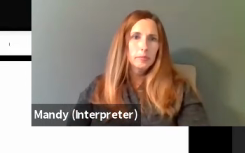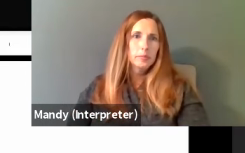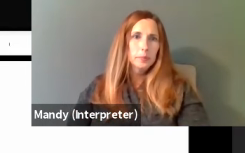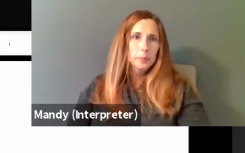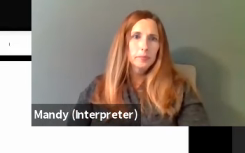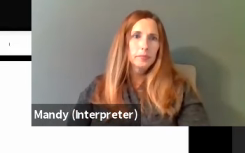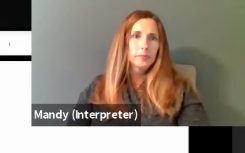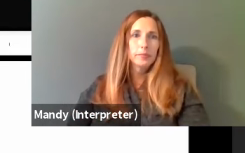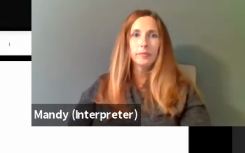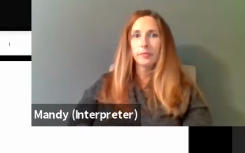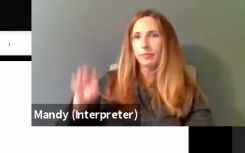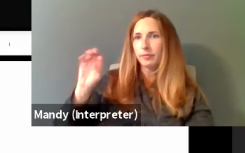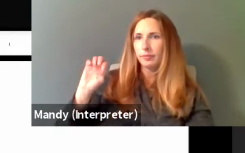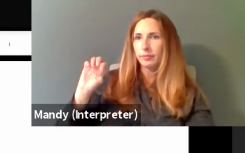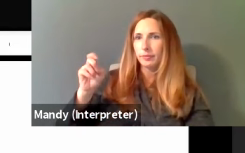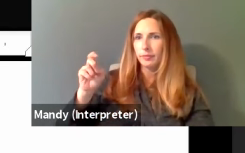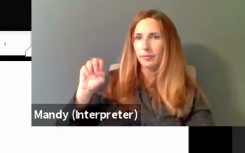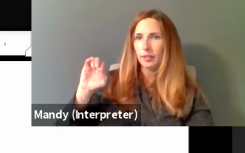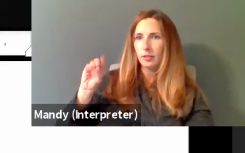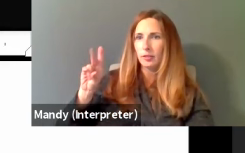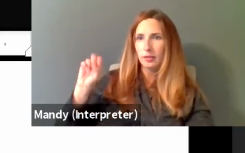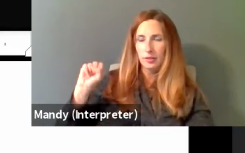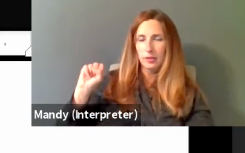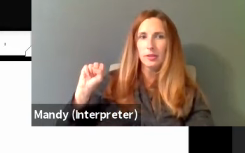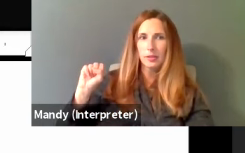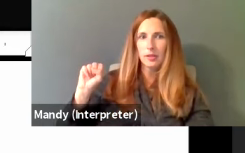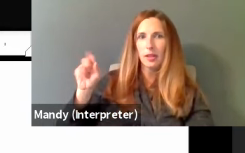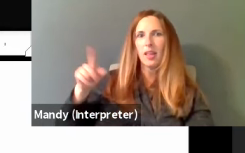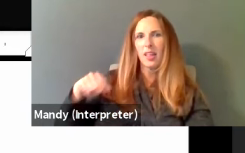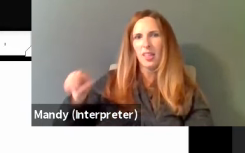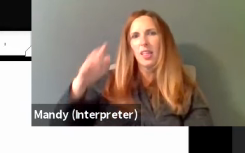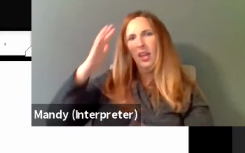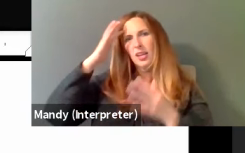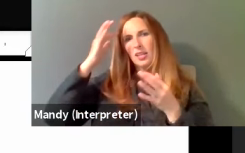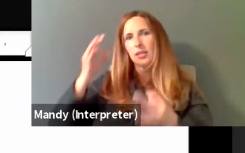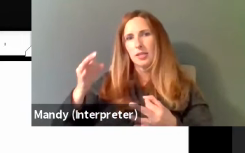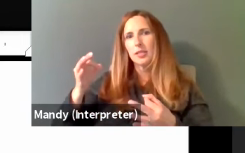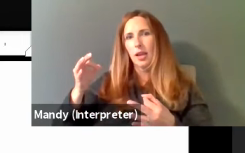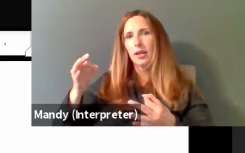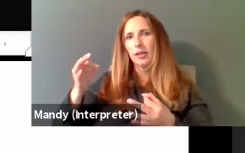At Exodus, they decided to give their Director of Operations,